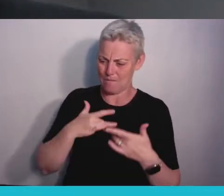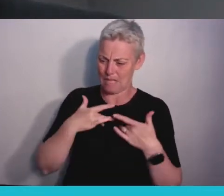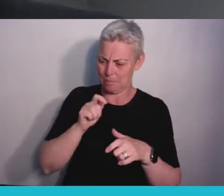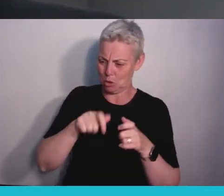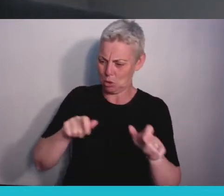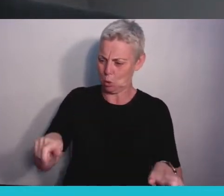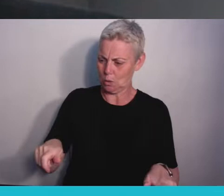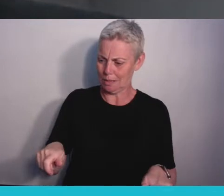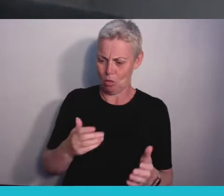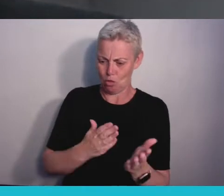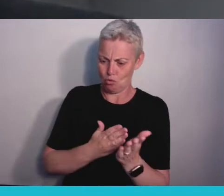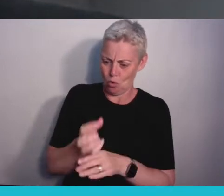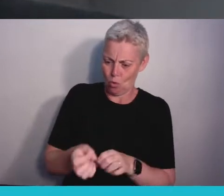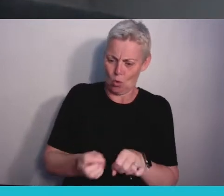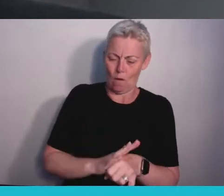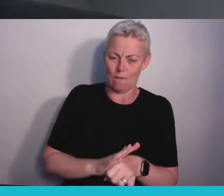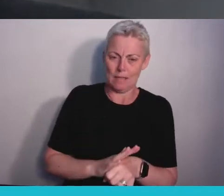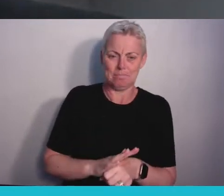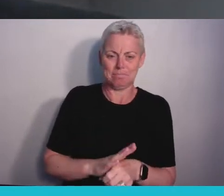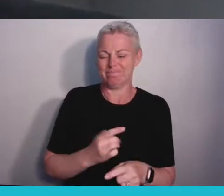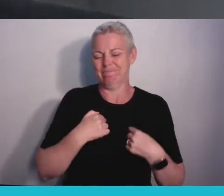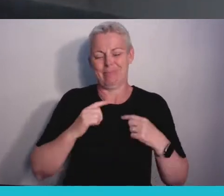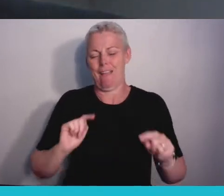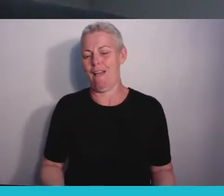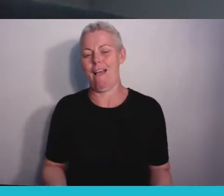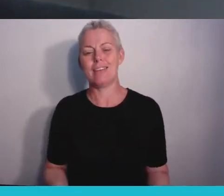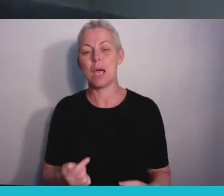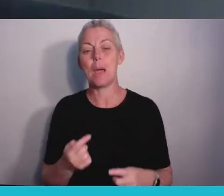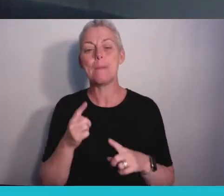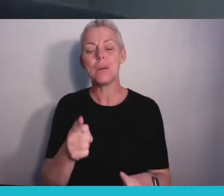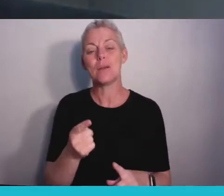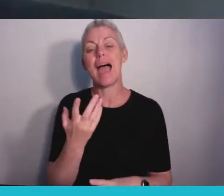will give some reflections on behalf of you all. Your university career will have been